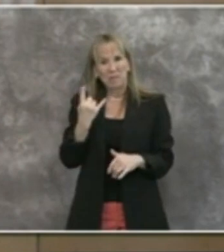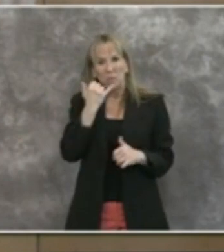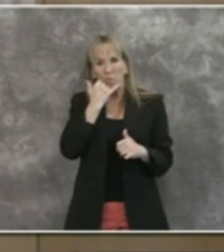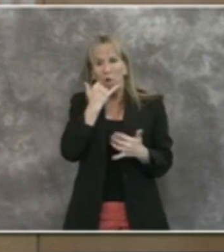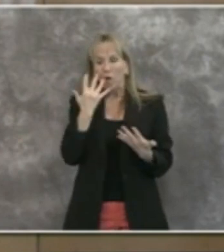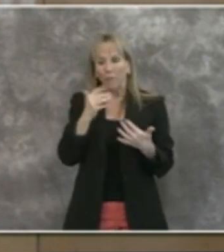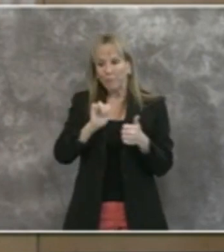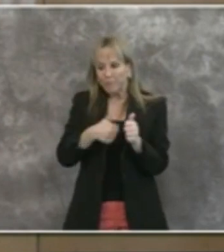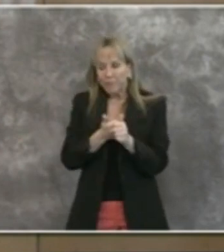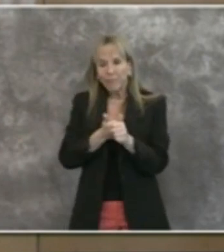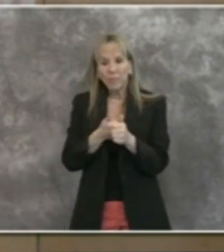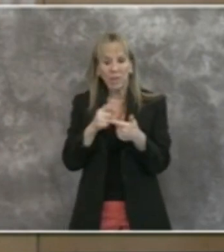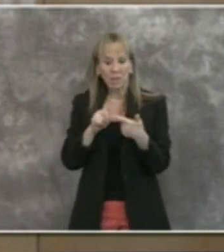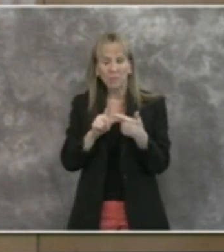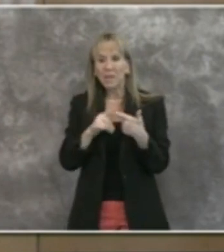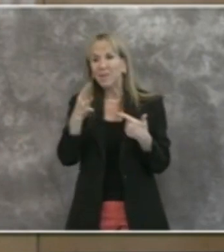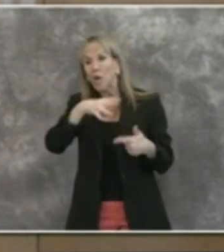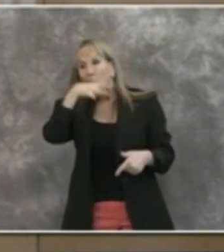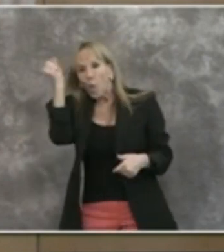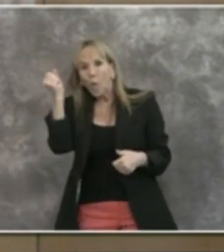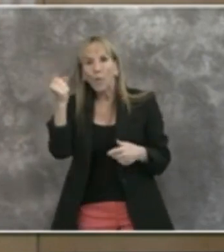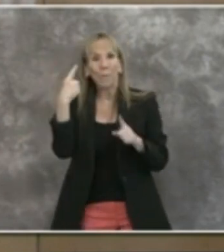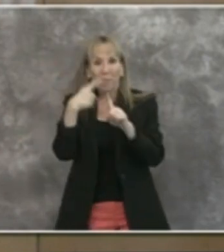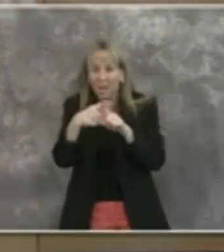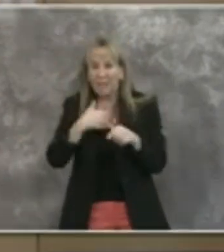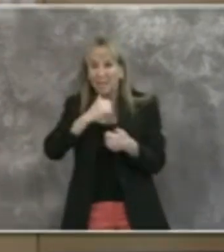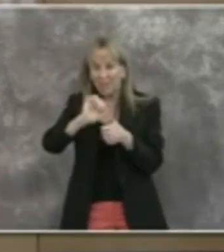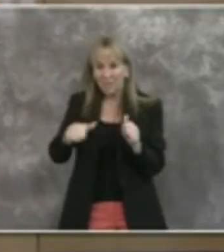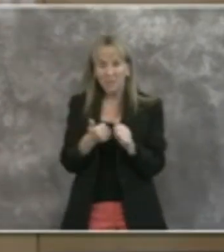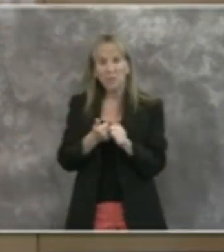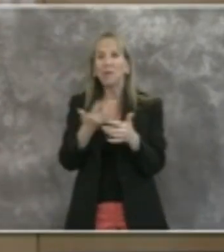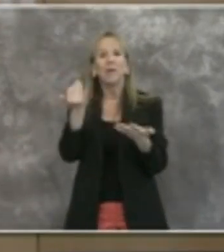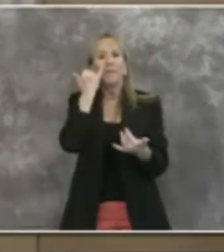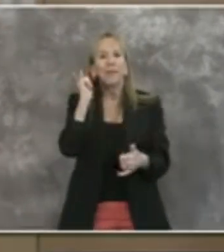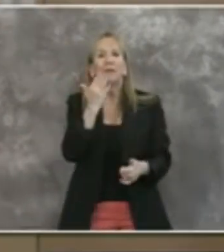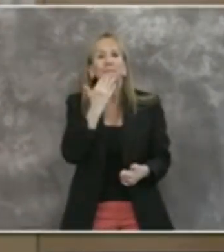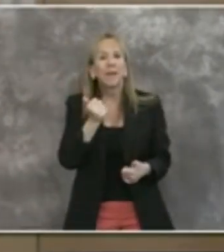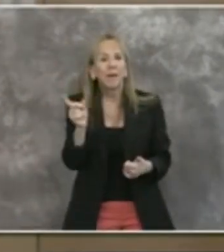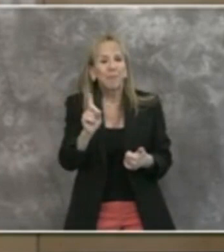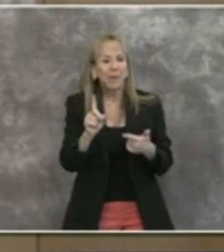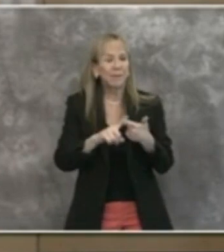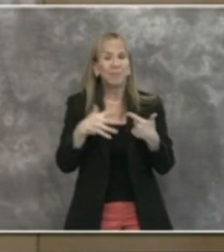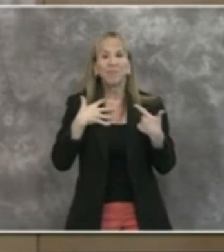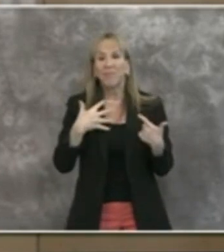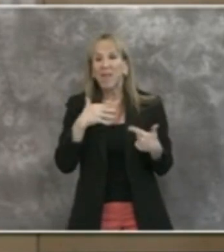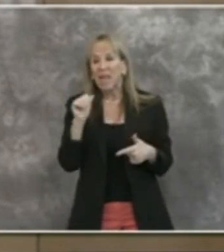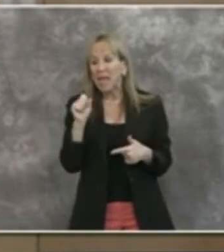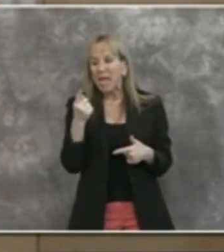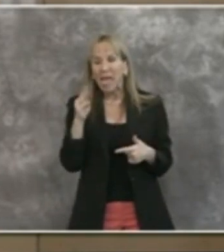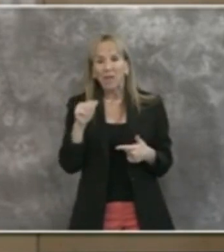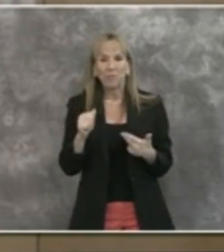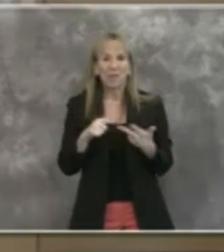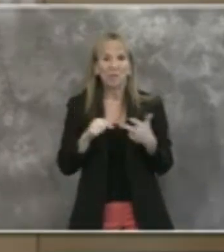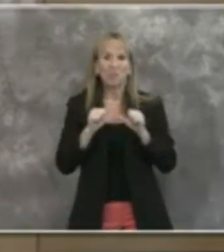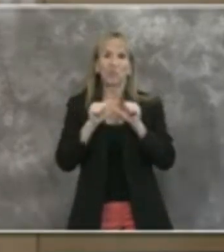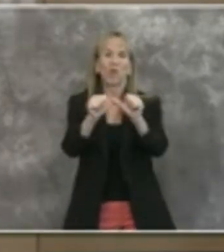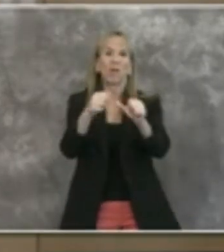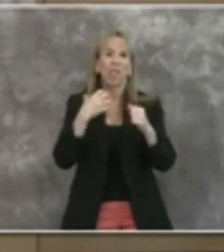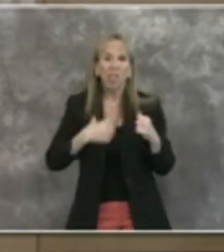CONDITION. WELL I WANT TO THANK YOU FOR THAT QUESTION AND THERE IS NO REASON TO LOOK AT THEM